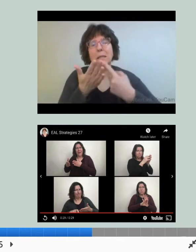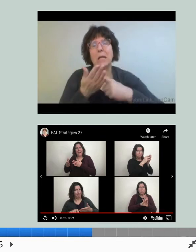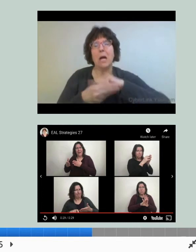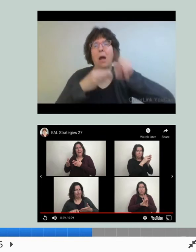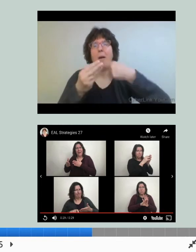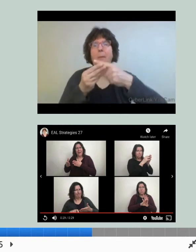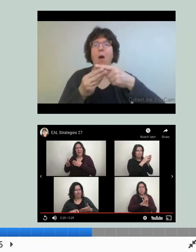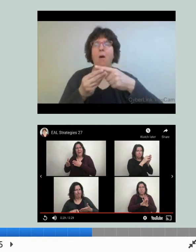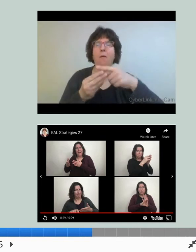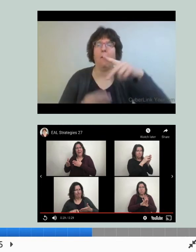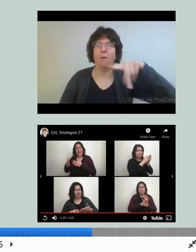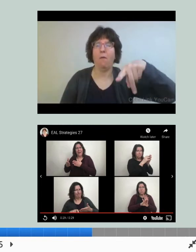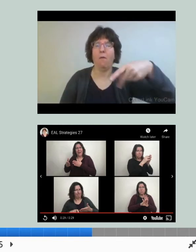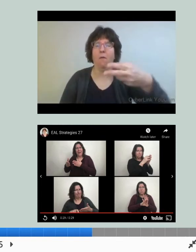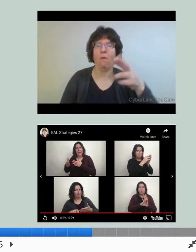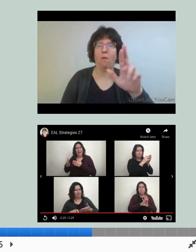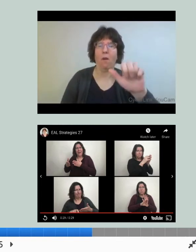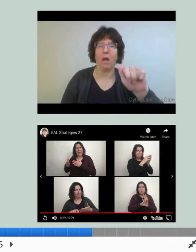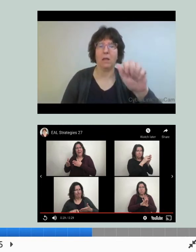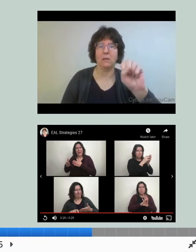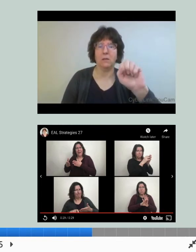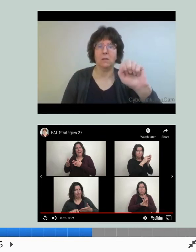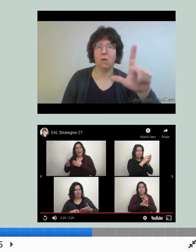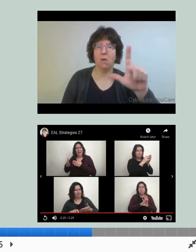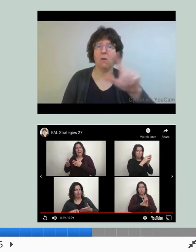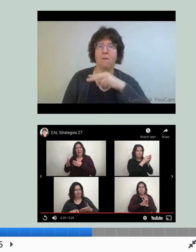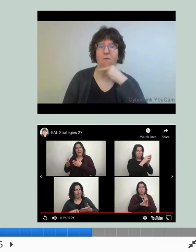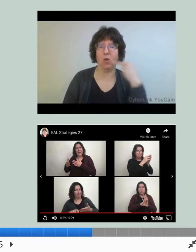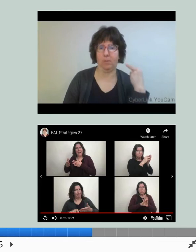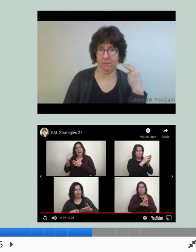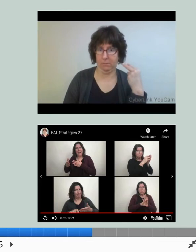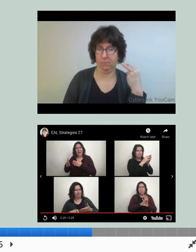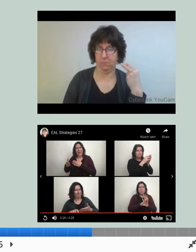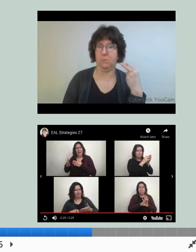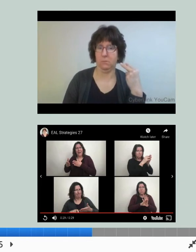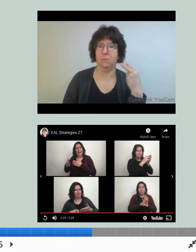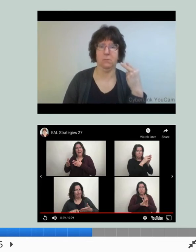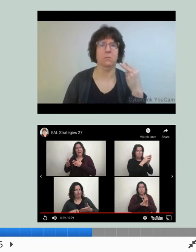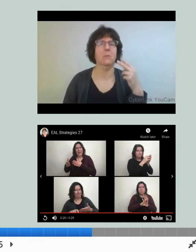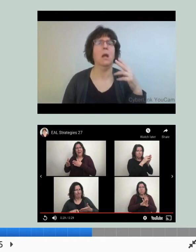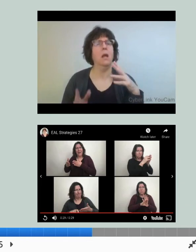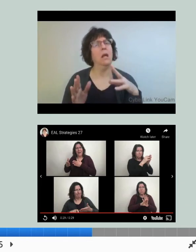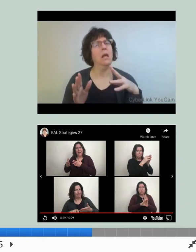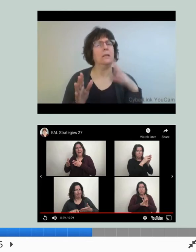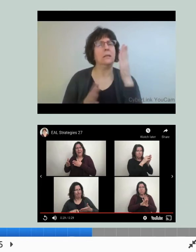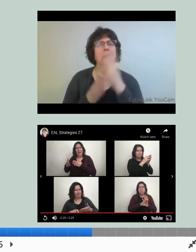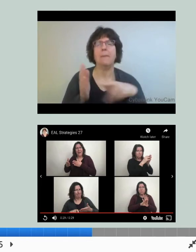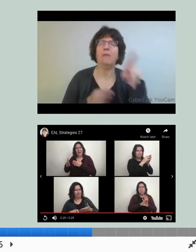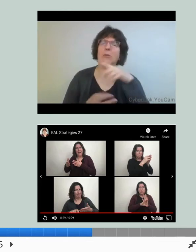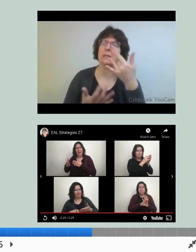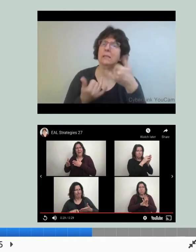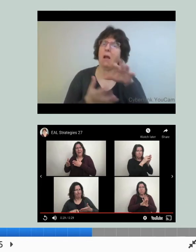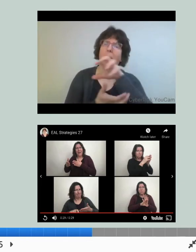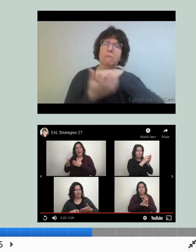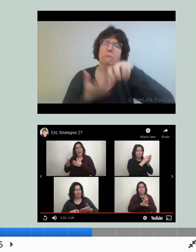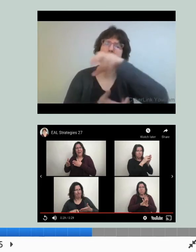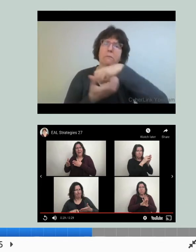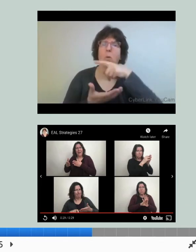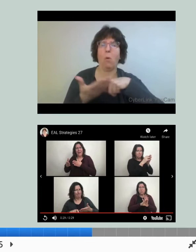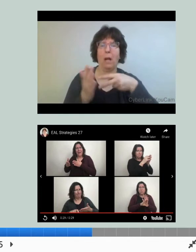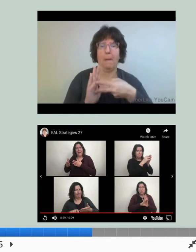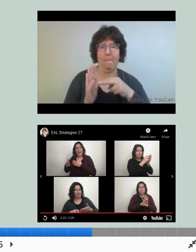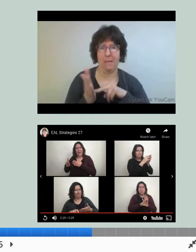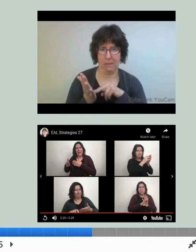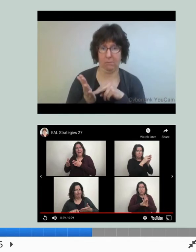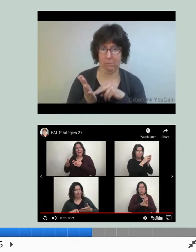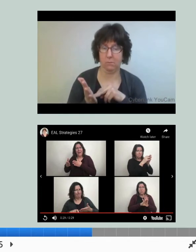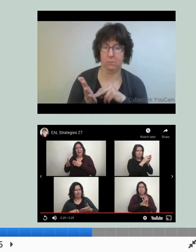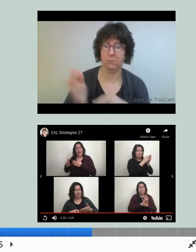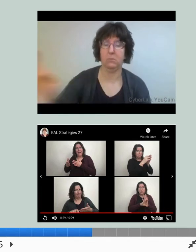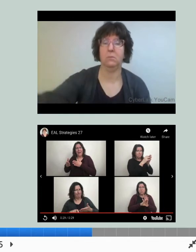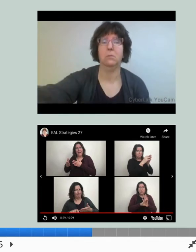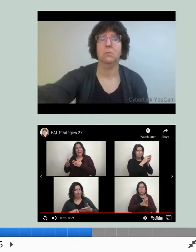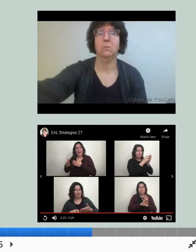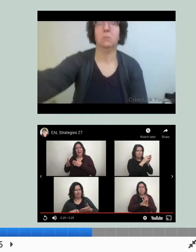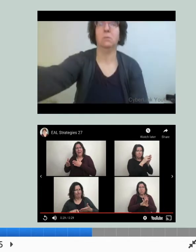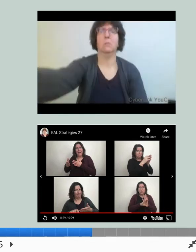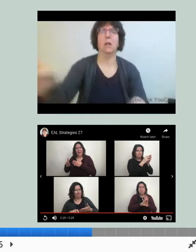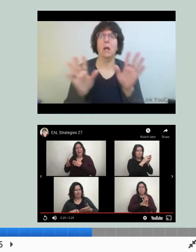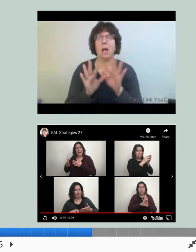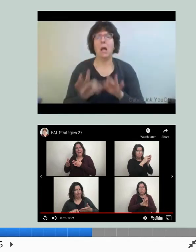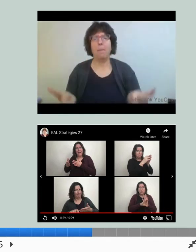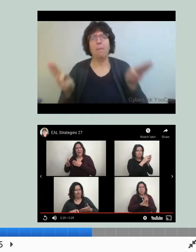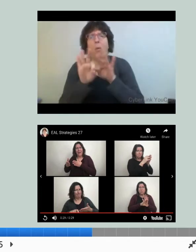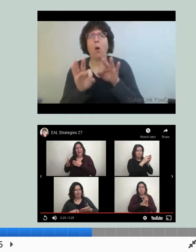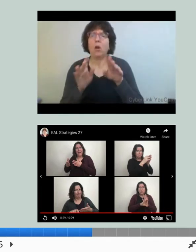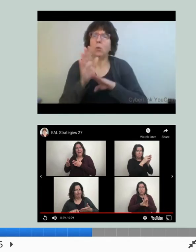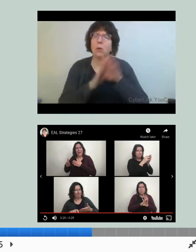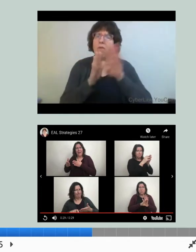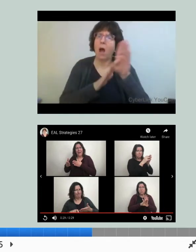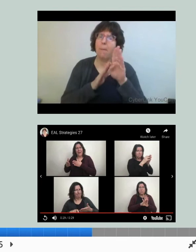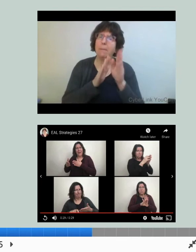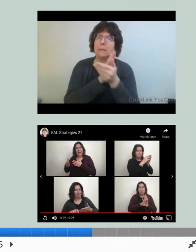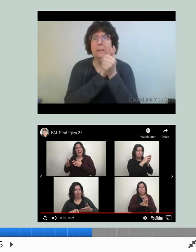(Video) I want to explain the purpose of 'phrasal verbs.' I think some of you are still confused about how that works in English.